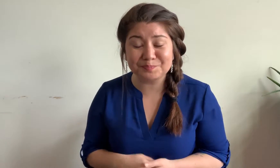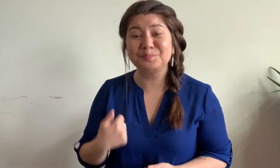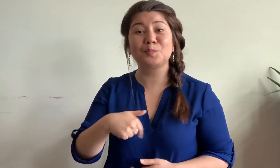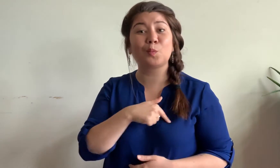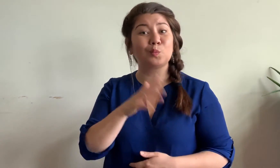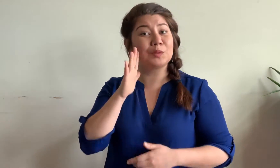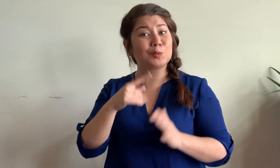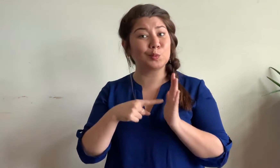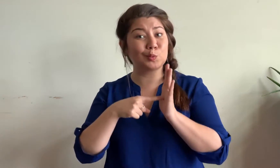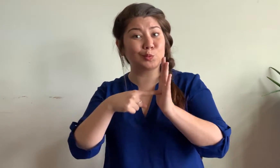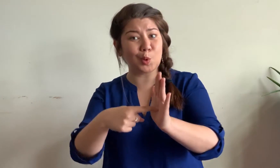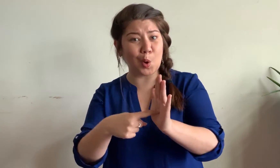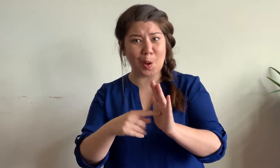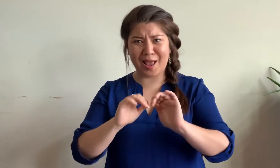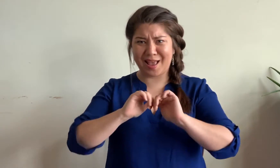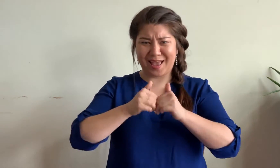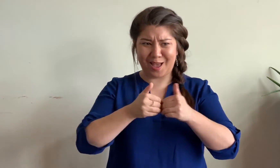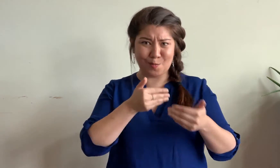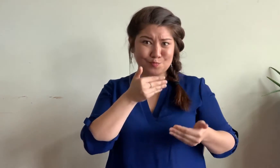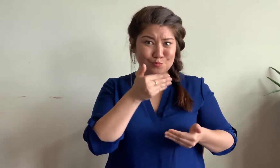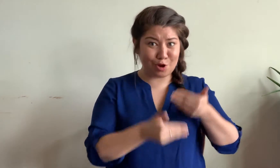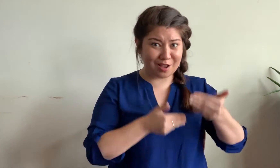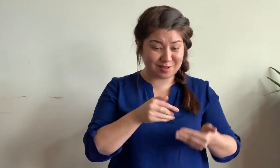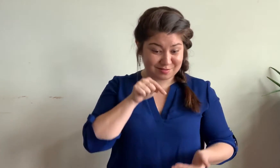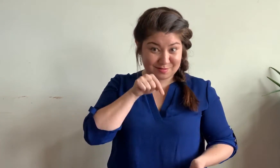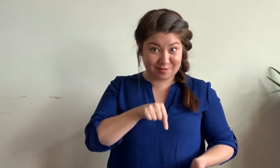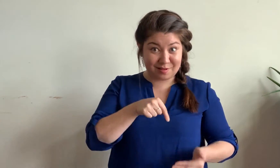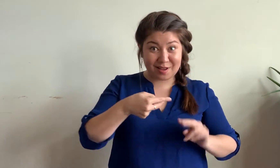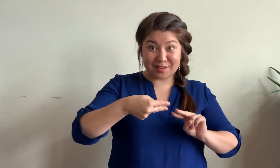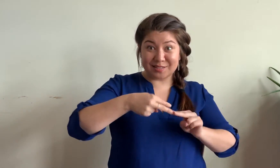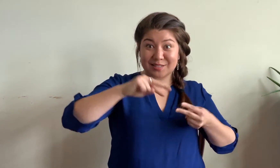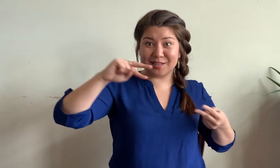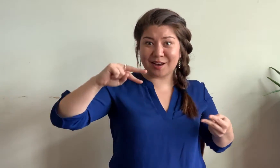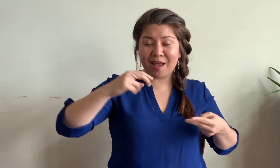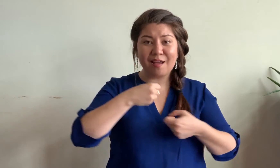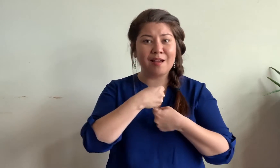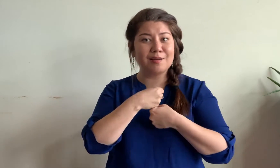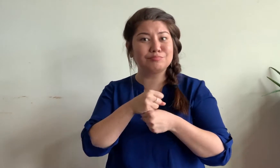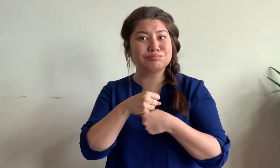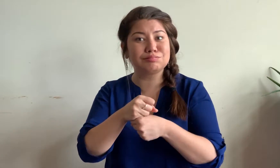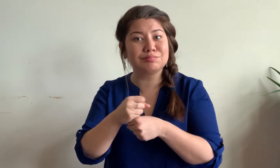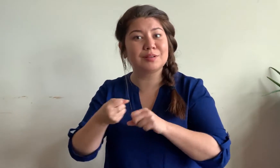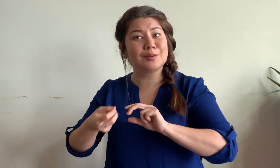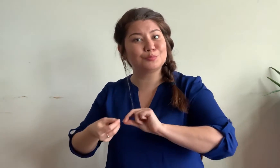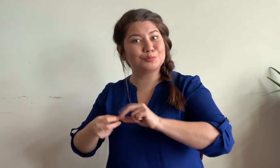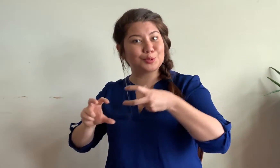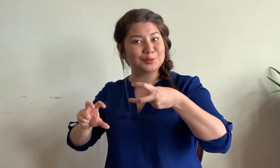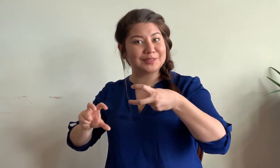We will show the process of how DNA becomes protein